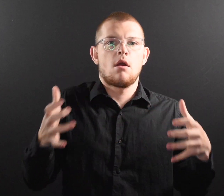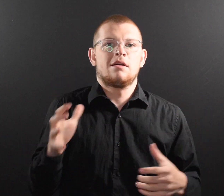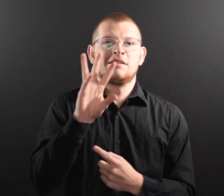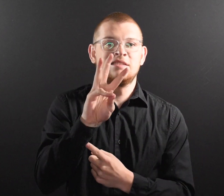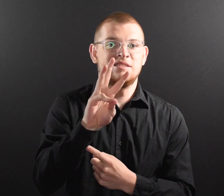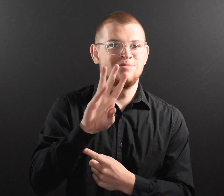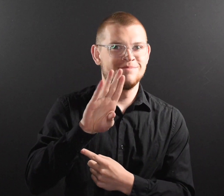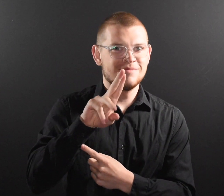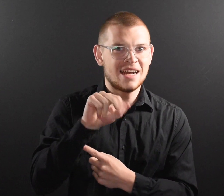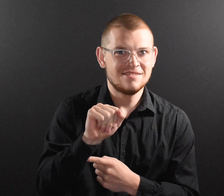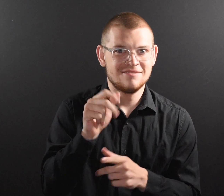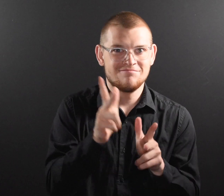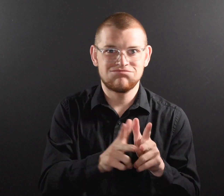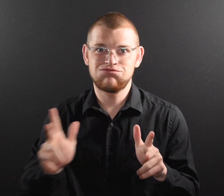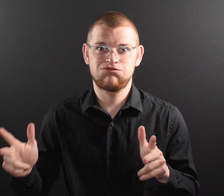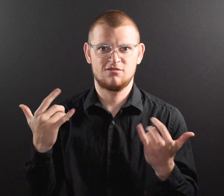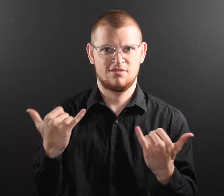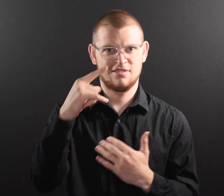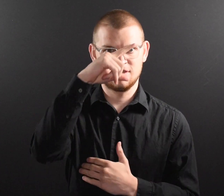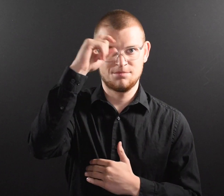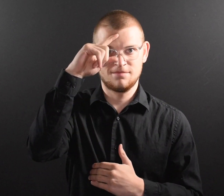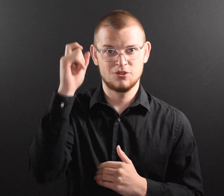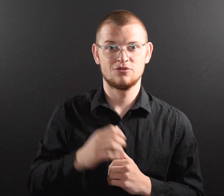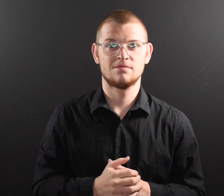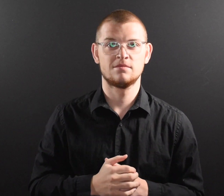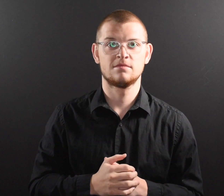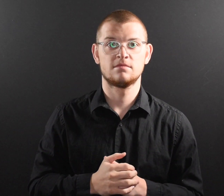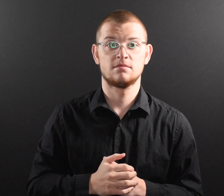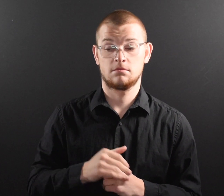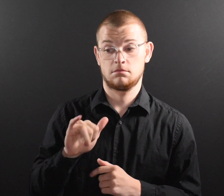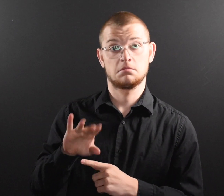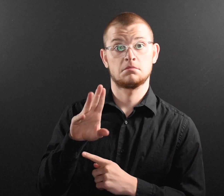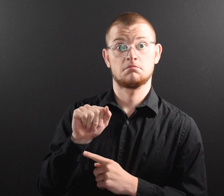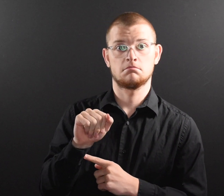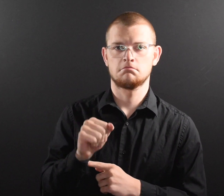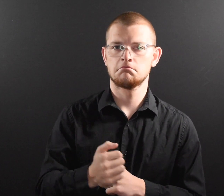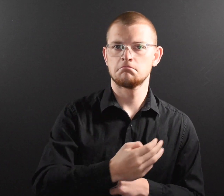by the summer. The buses will operate Monday through Thursday